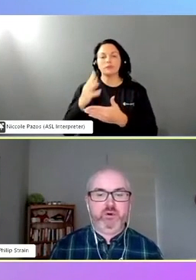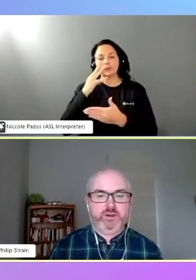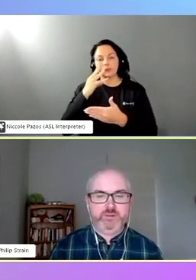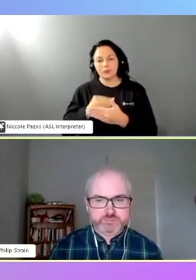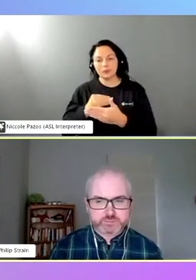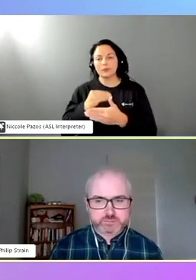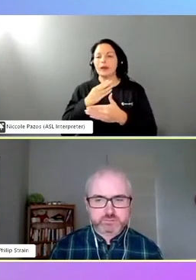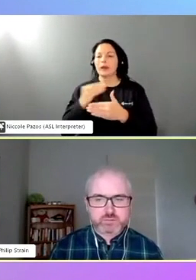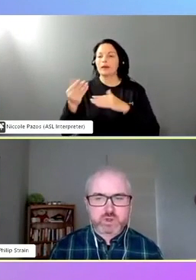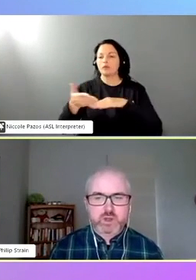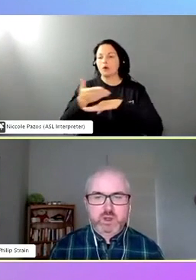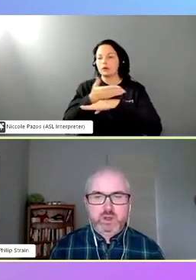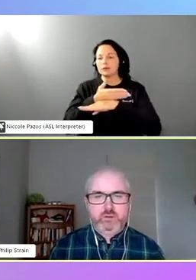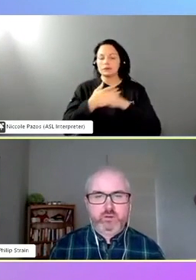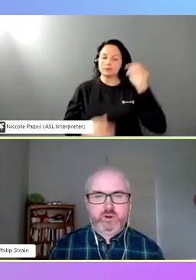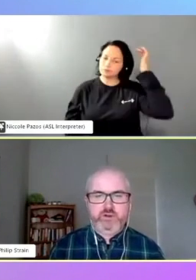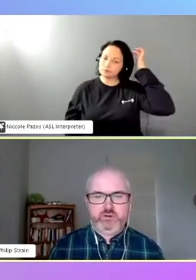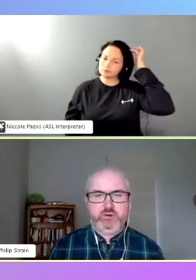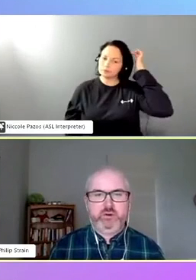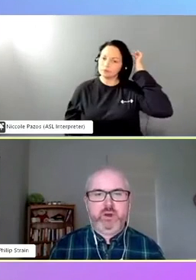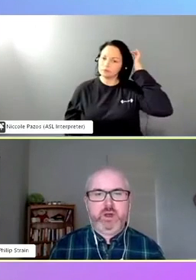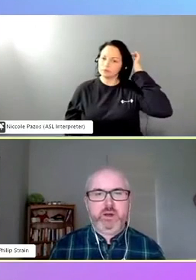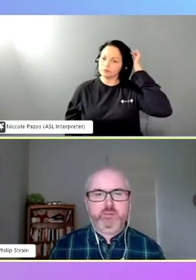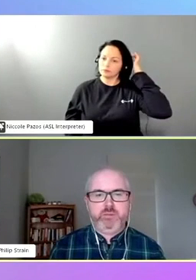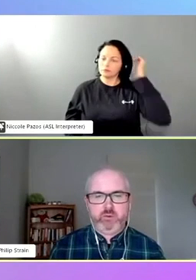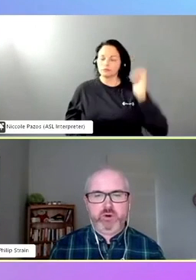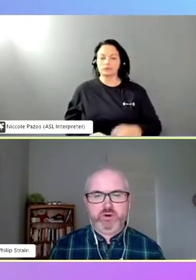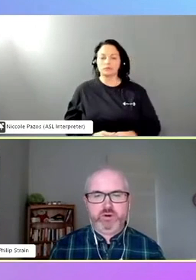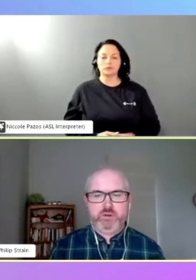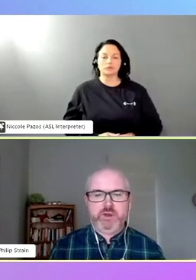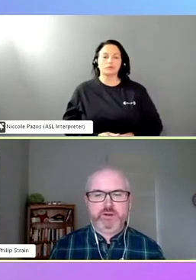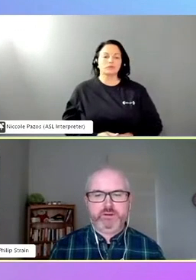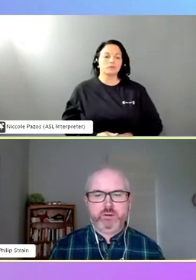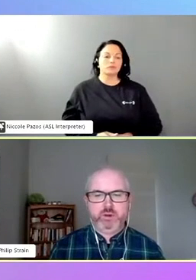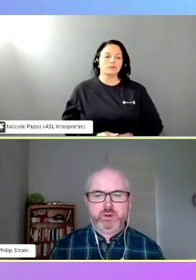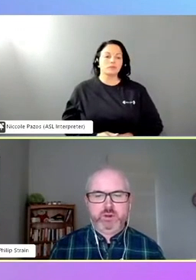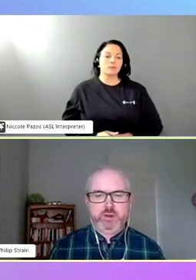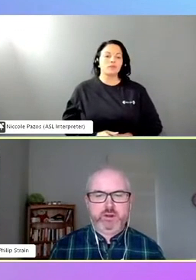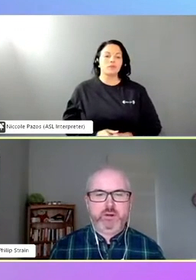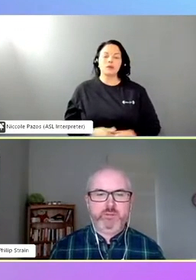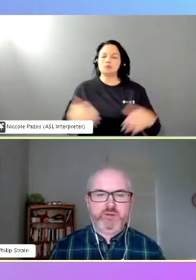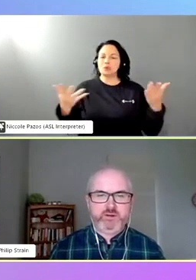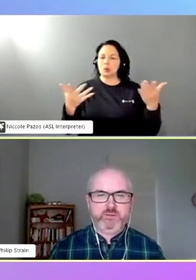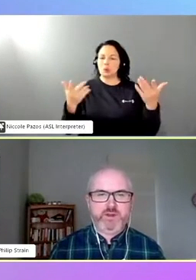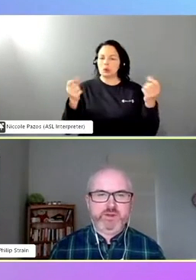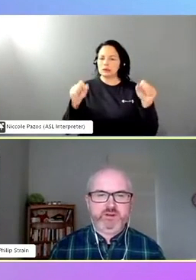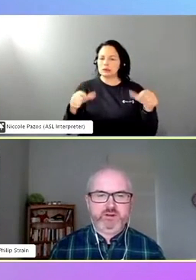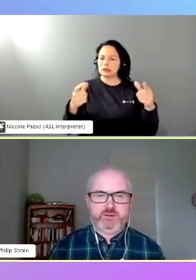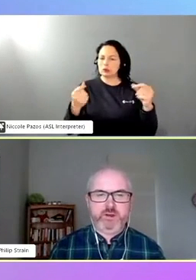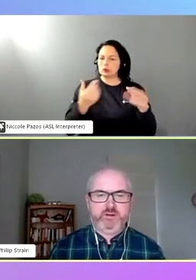the frame that acts as a container for other objects. We decided to use those containers to provide hierarchy